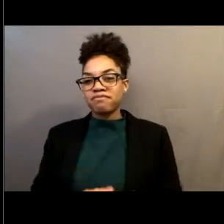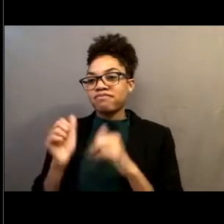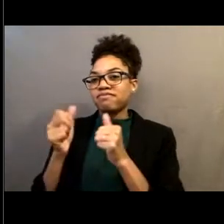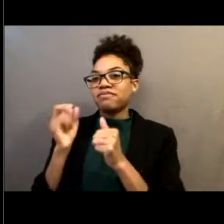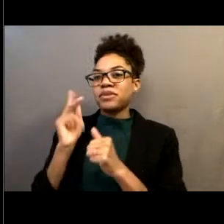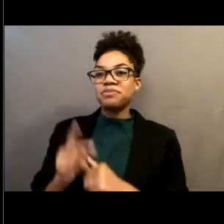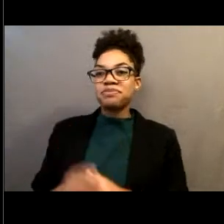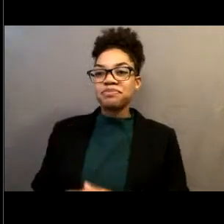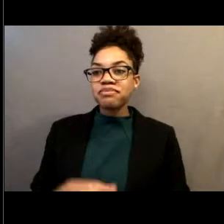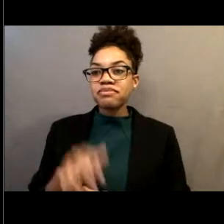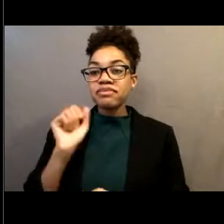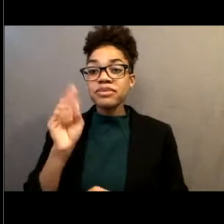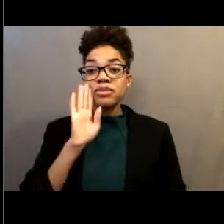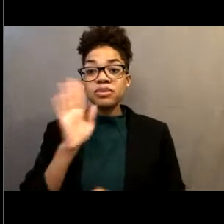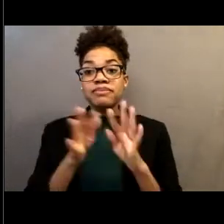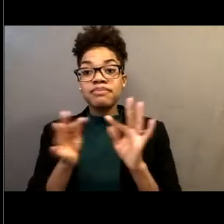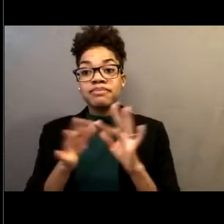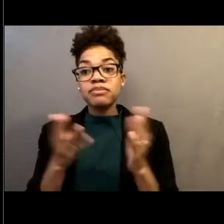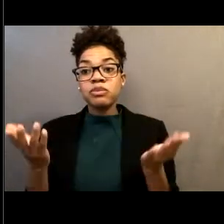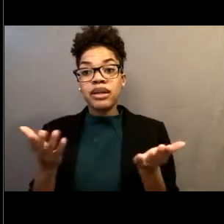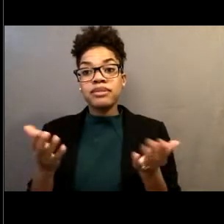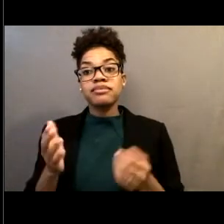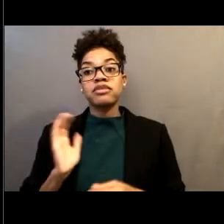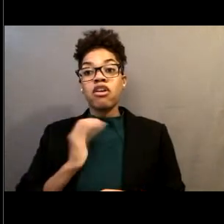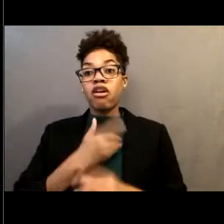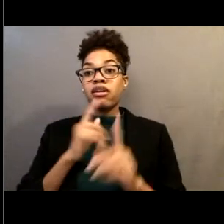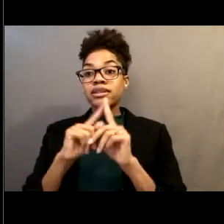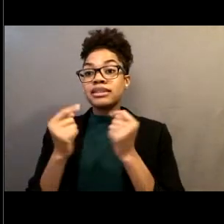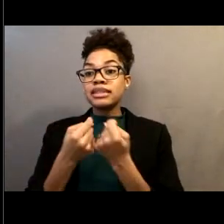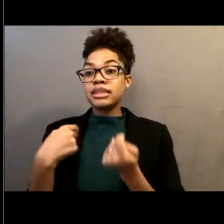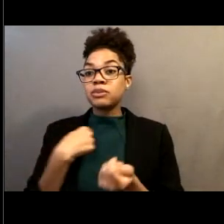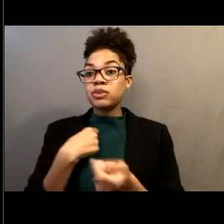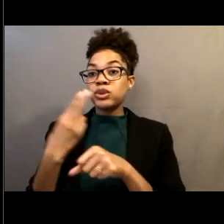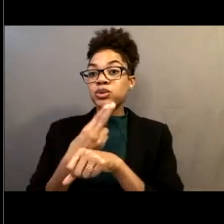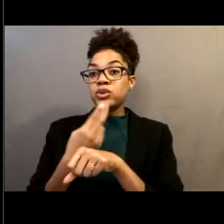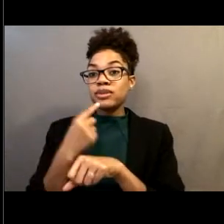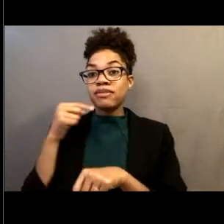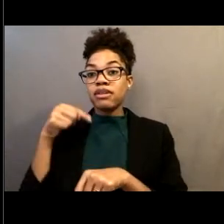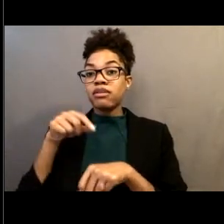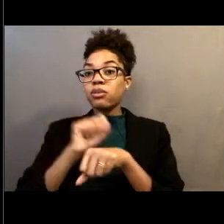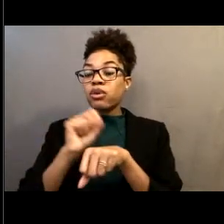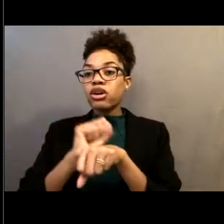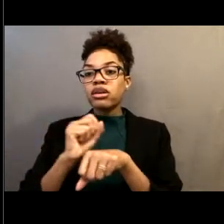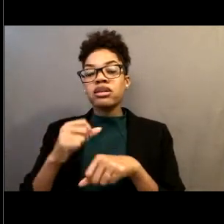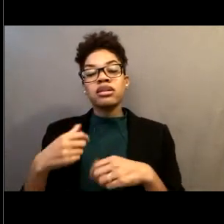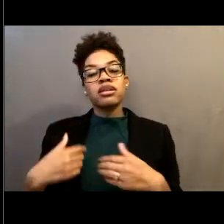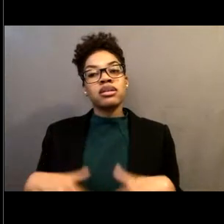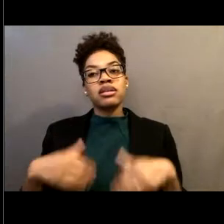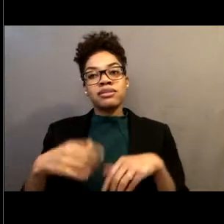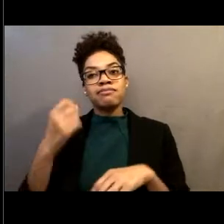So I'll start by saying that the teams that we, we utilize to do this are really, you know really. First of all, they're integrated NASA NOAA teams.